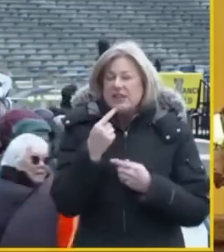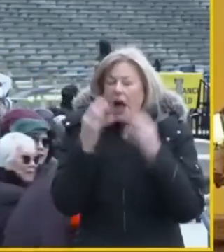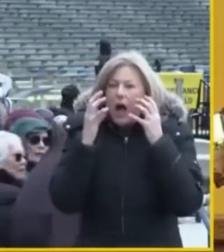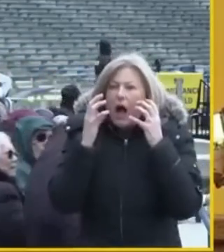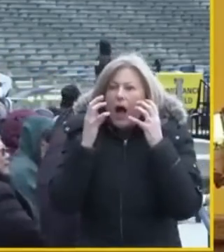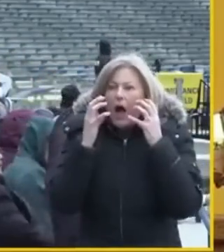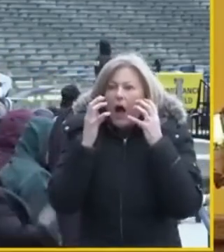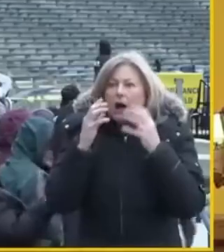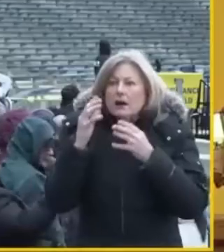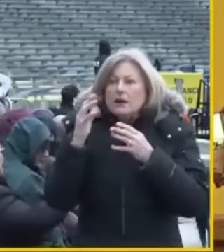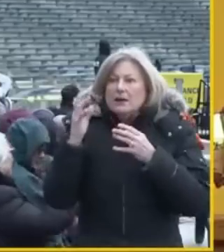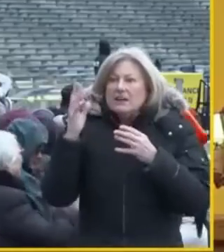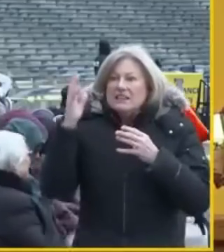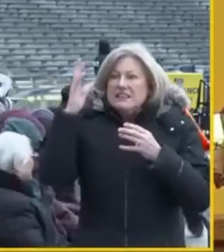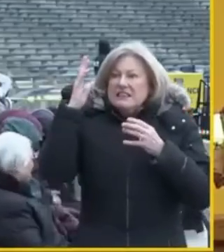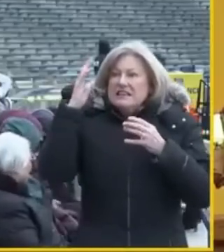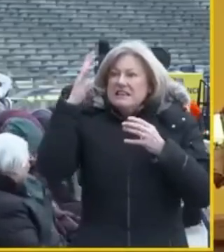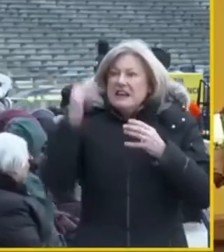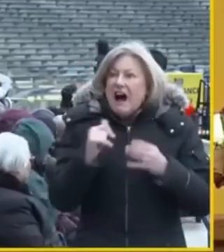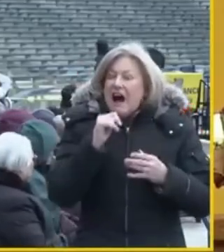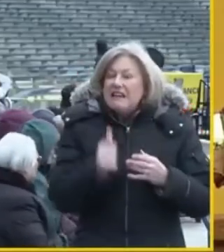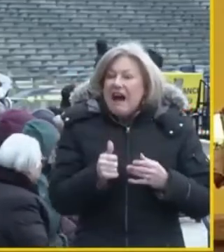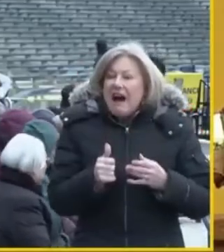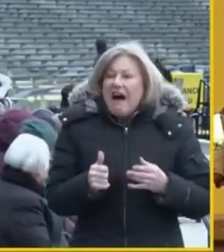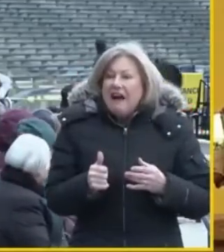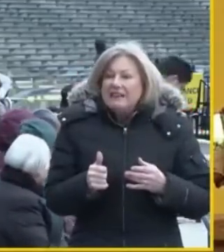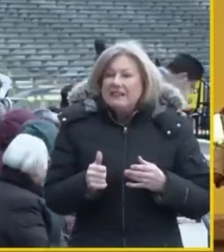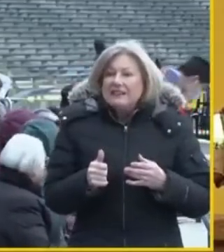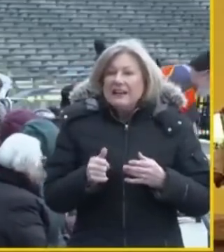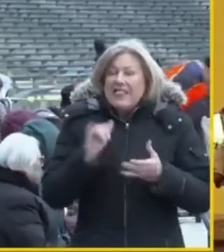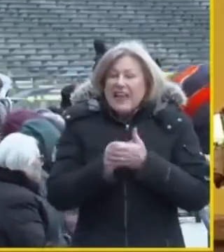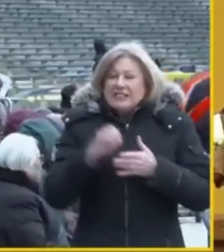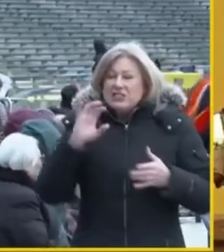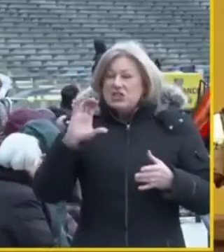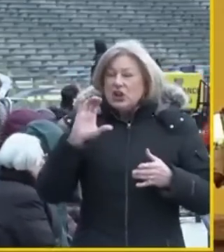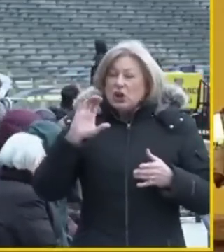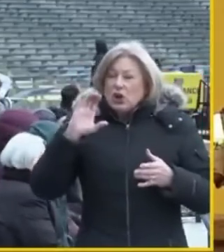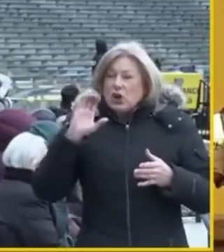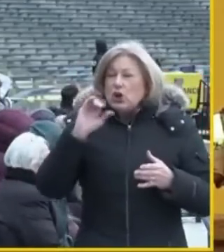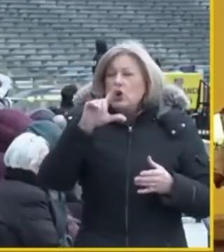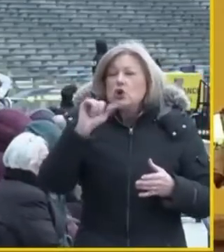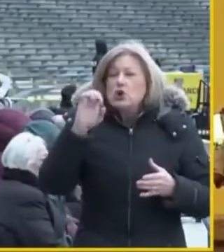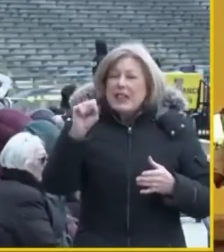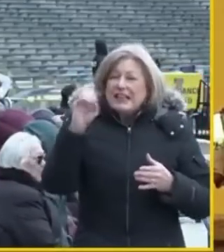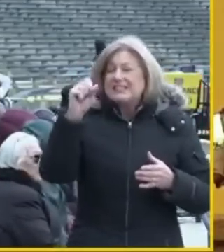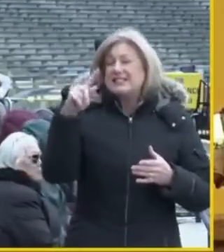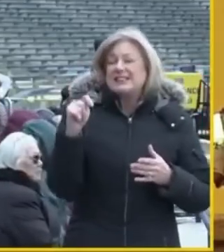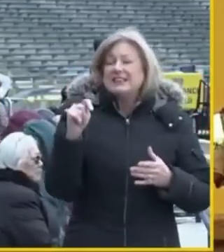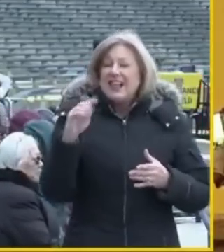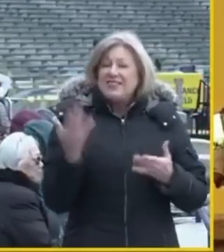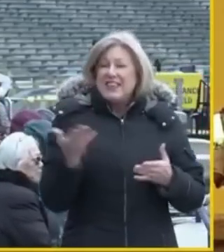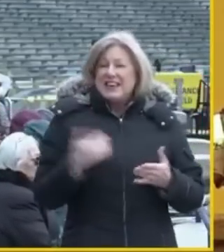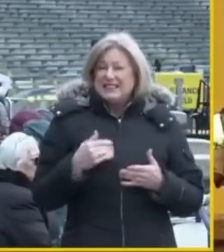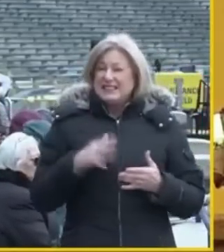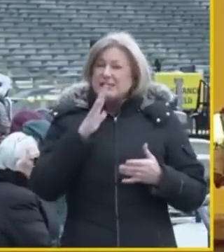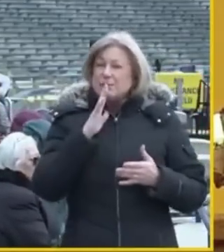Why would you not do it? They said, it is the coolest thing ever to be invited to speak at the Michigan graduation.